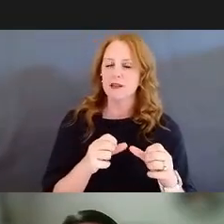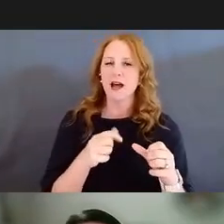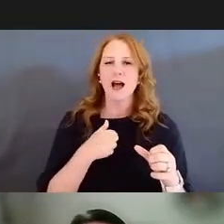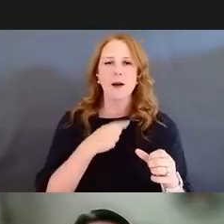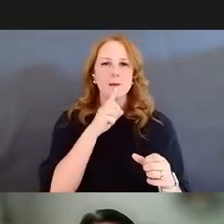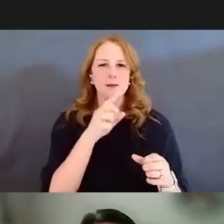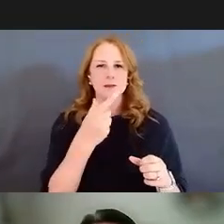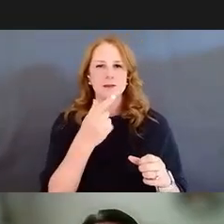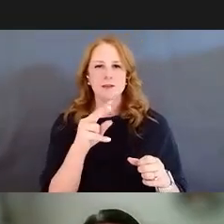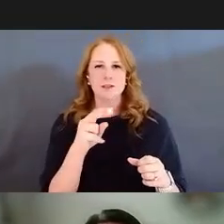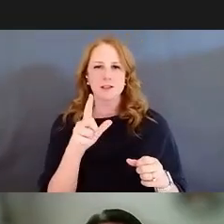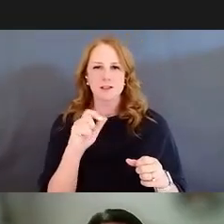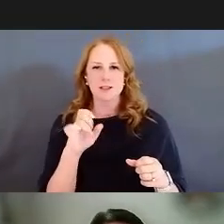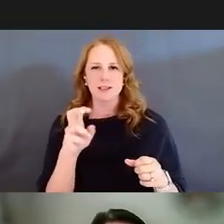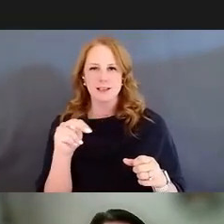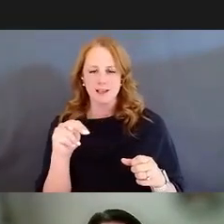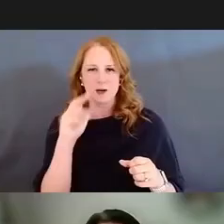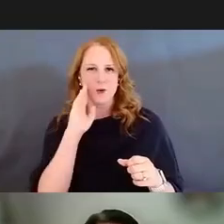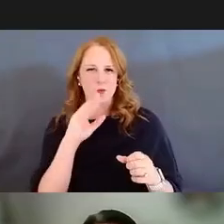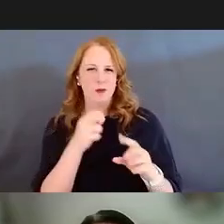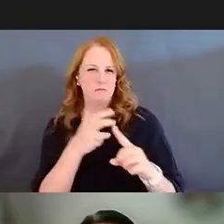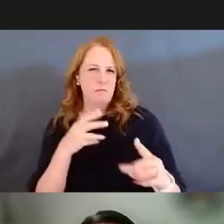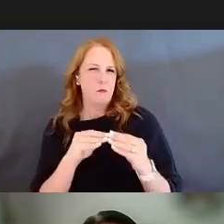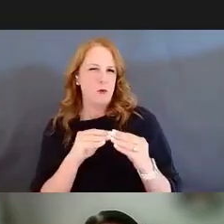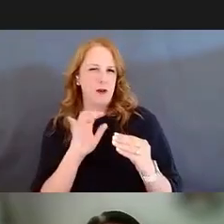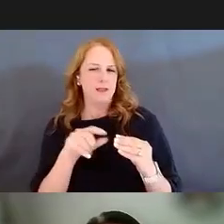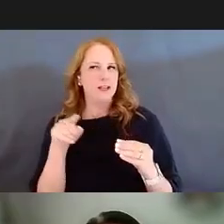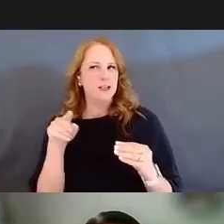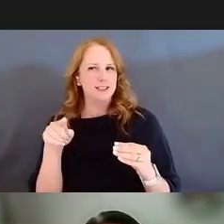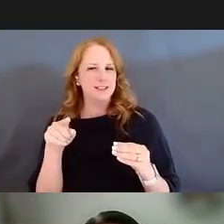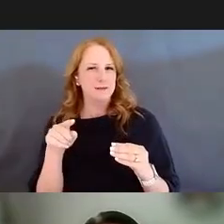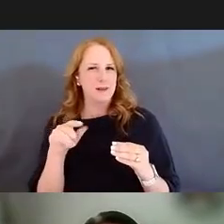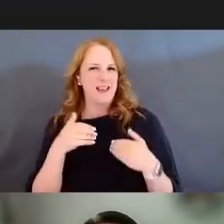will talk more about this particular piece since she has been sitting in that role for a while.